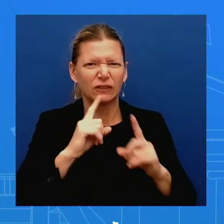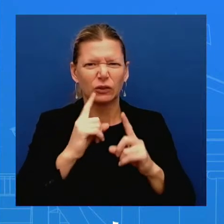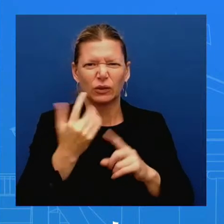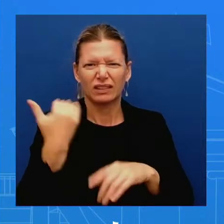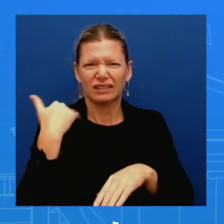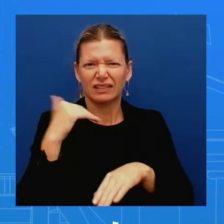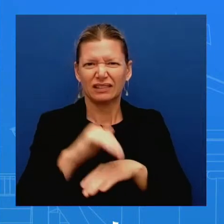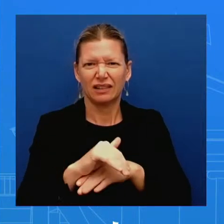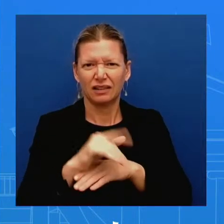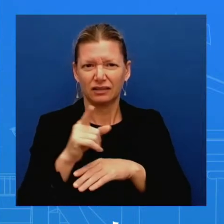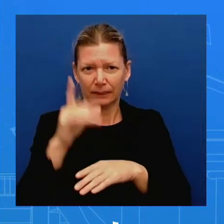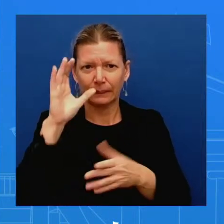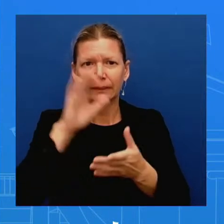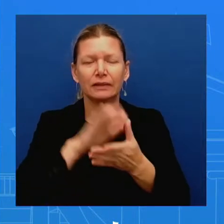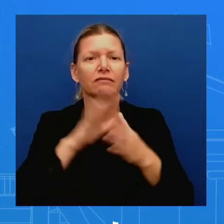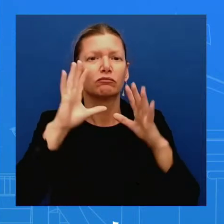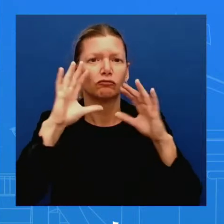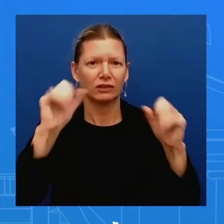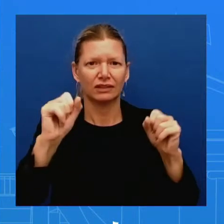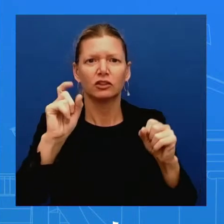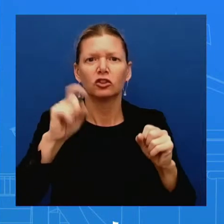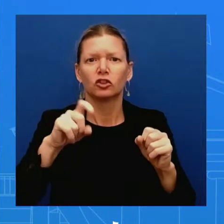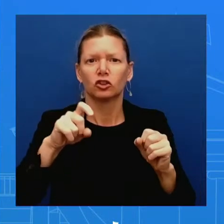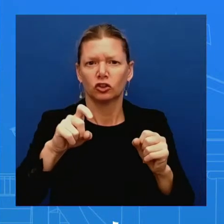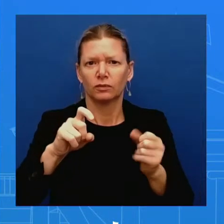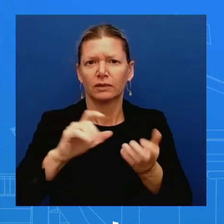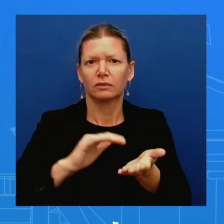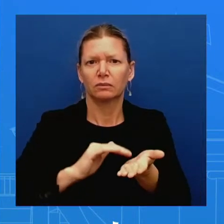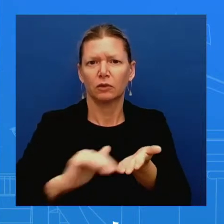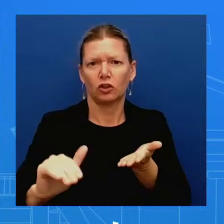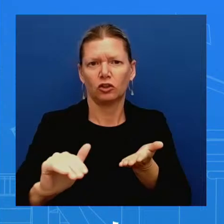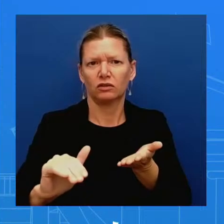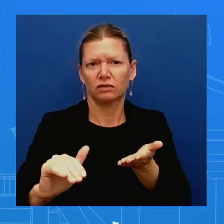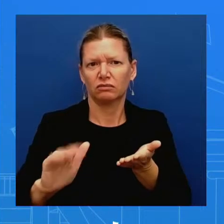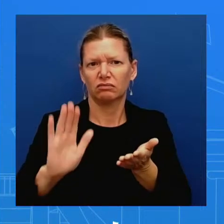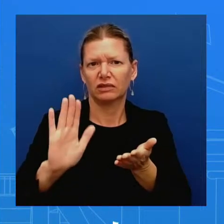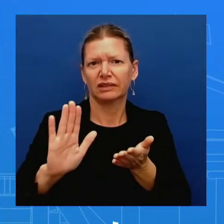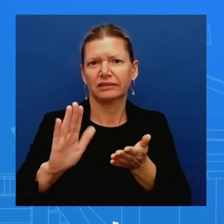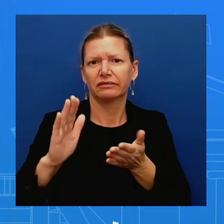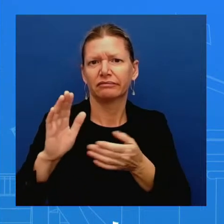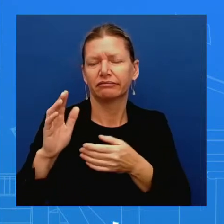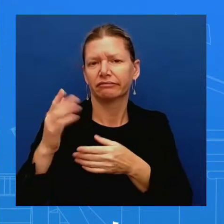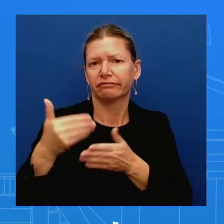And Romney argued that it's now been a win-win for Trump in his campaign and in his public profile